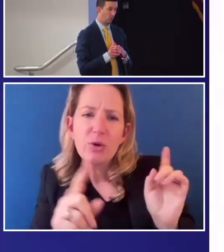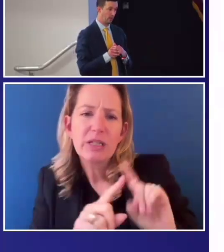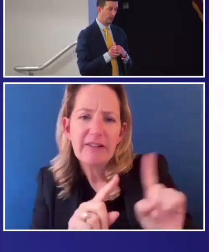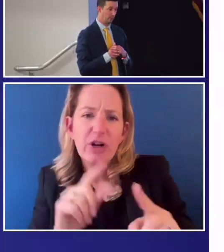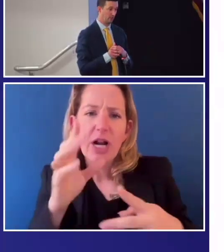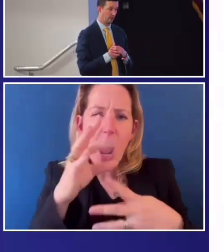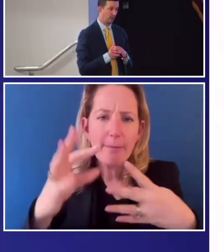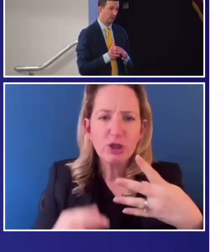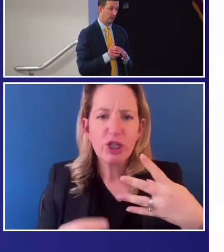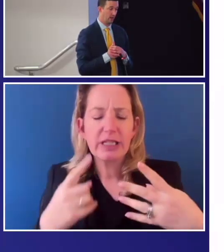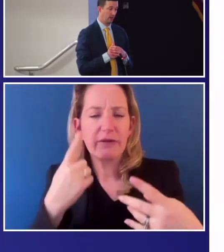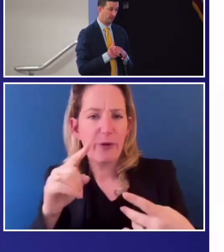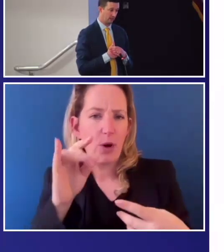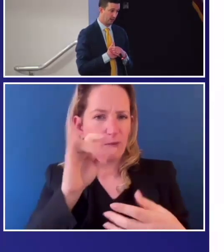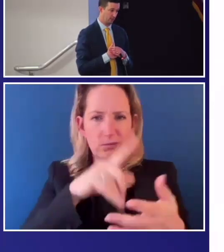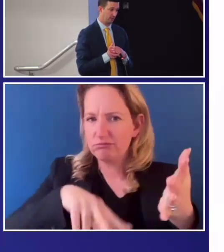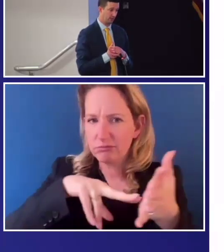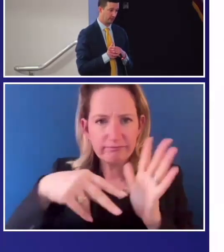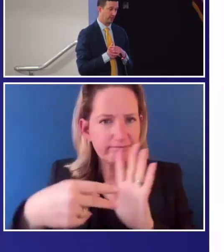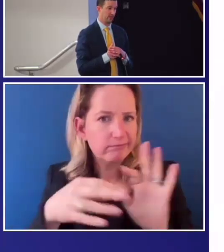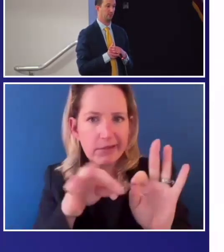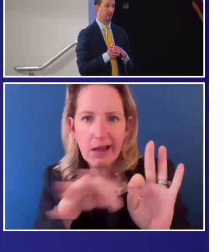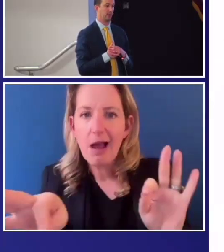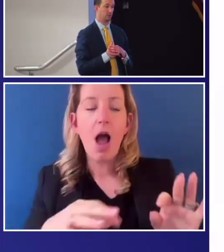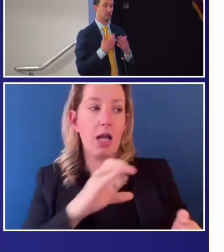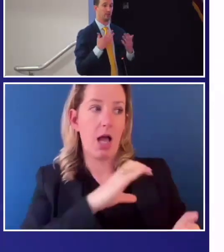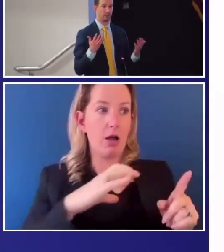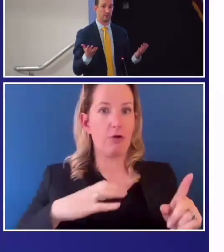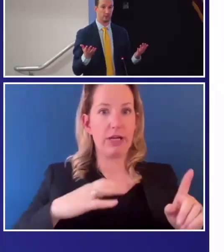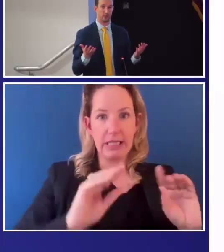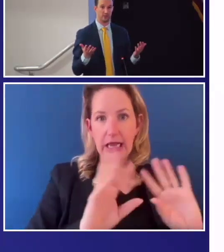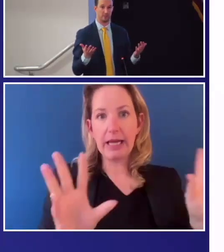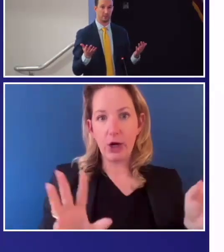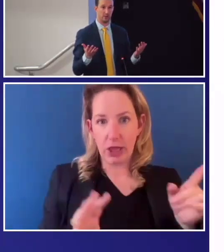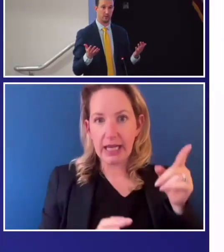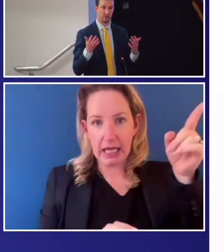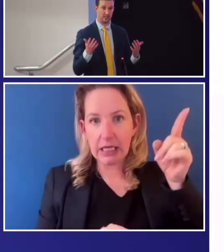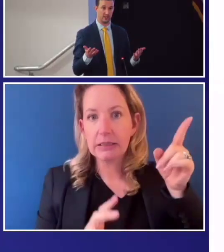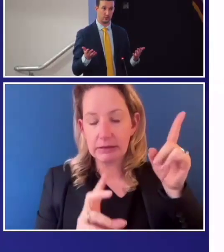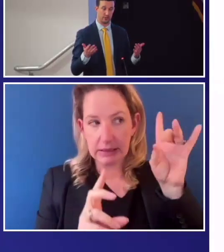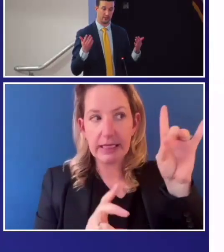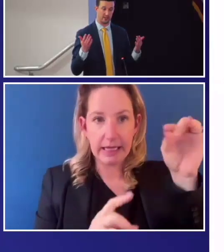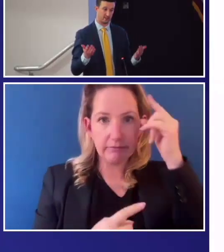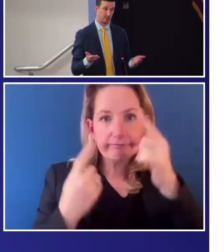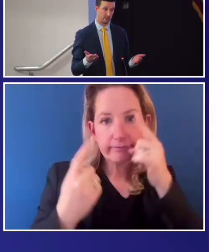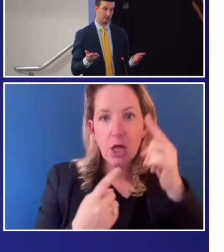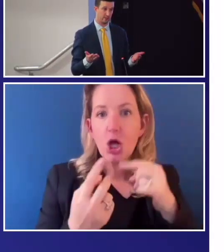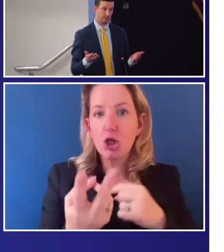One option that Congress clearly contemplated was just using two-digit CIP codes. The statutory text clearly says